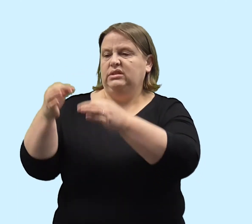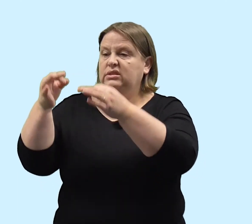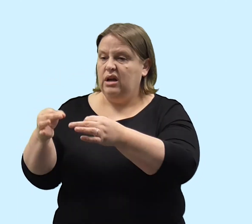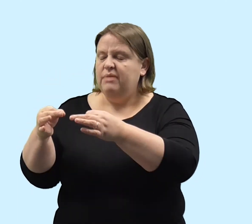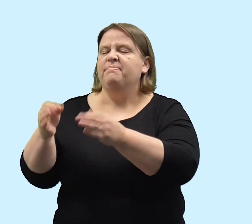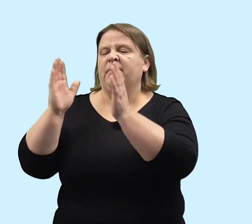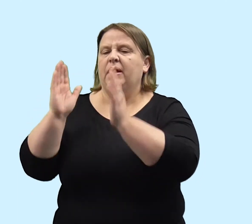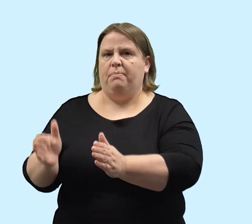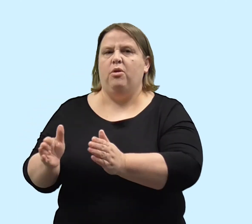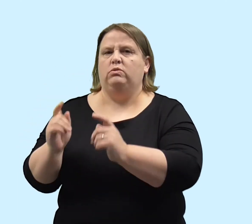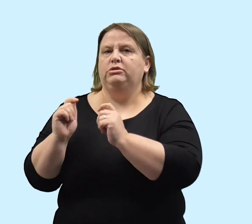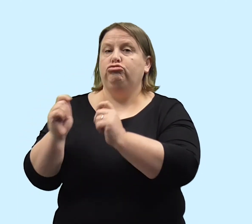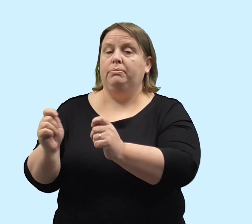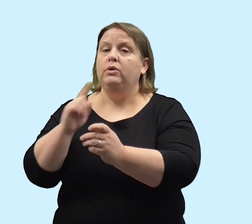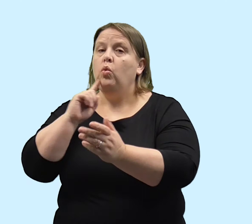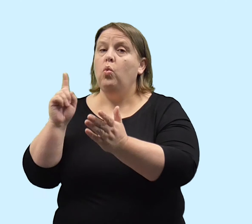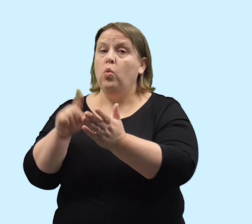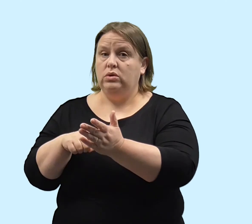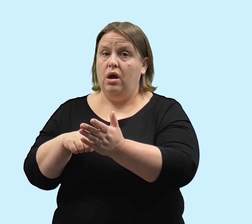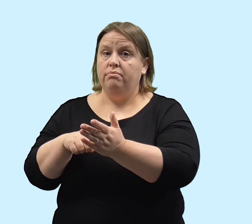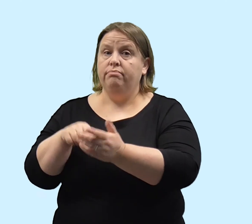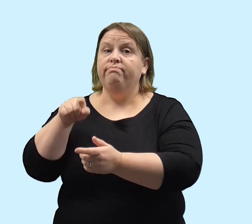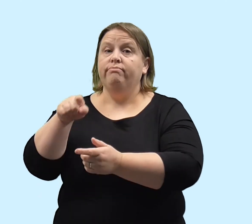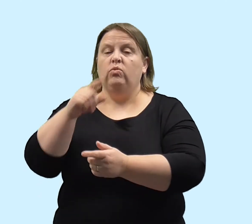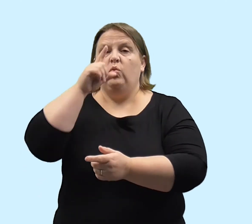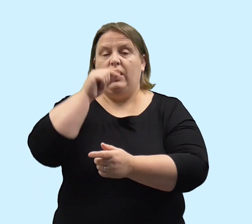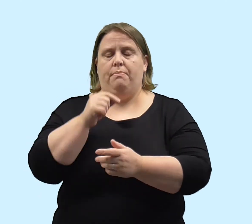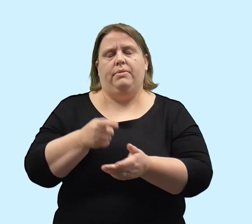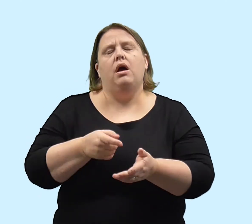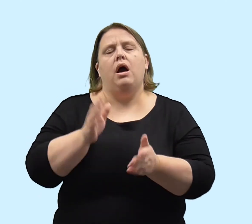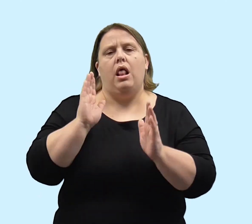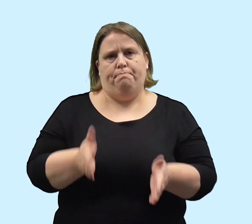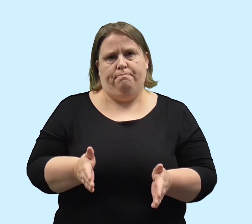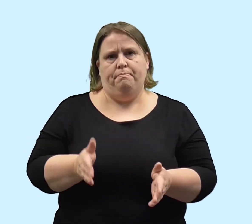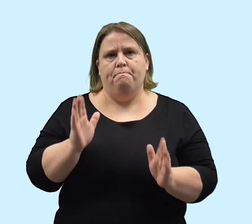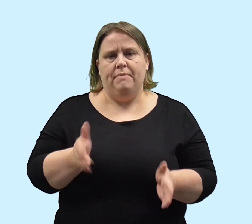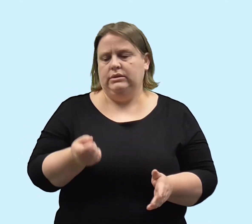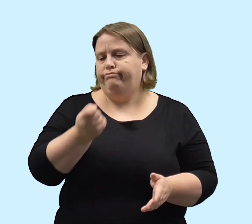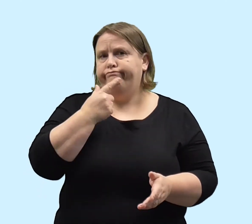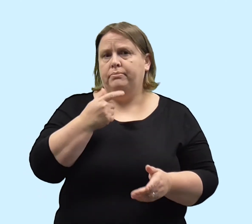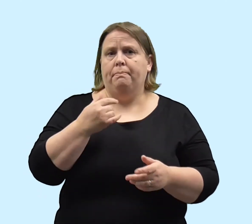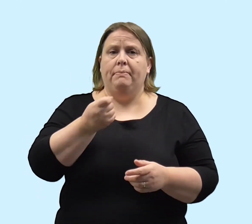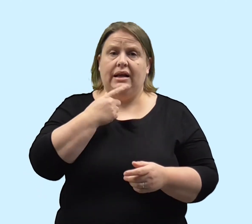of a compulsory treatment order, you can be required to take treatment